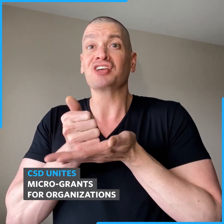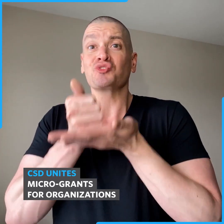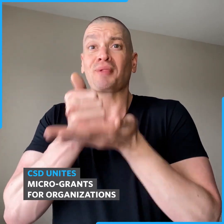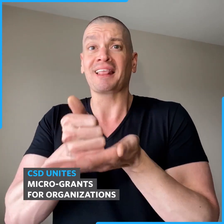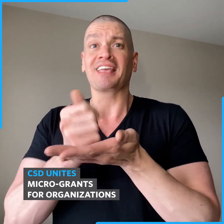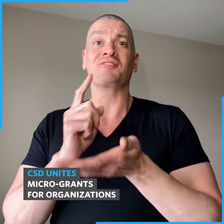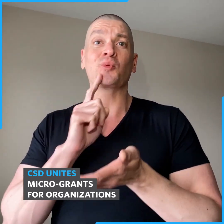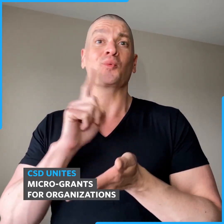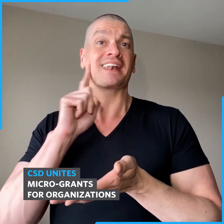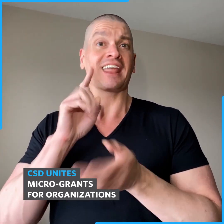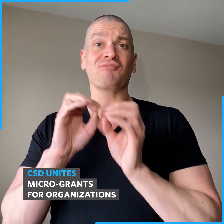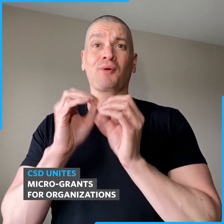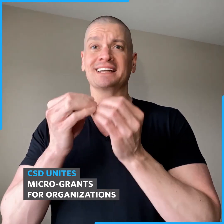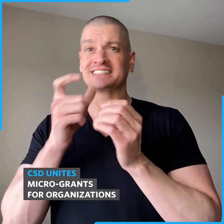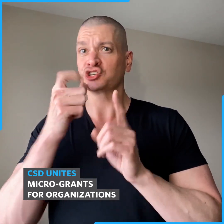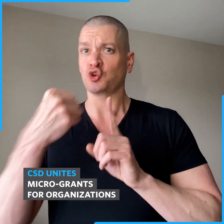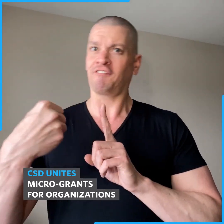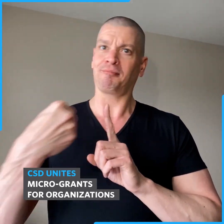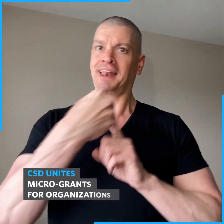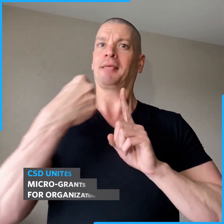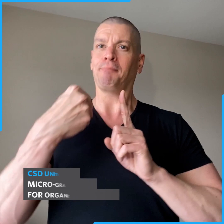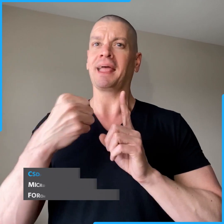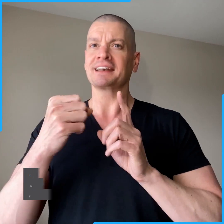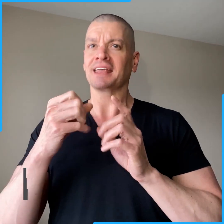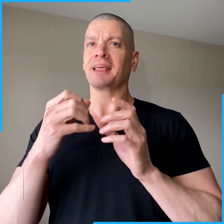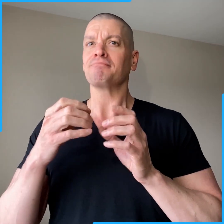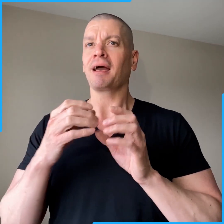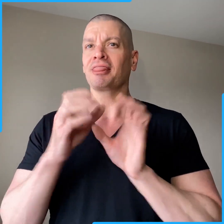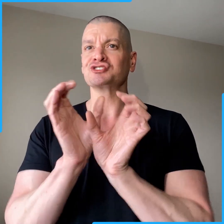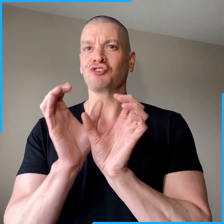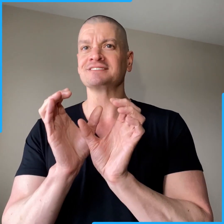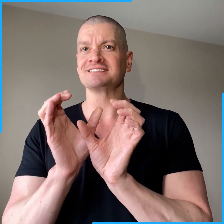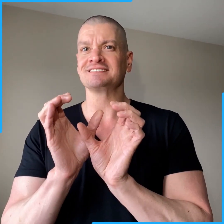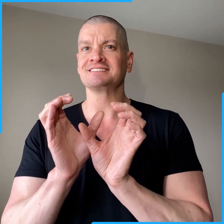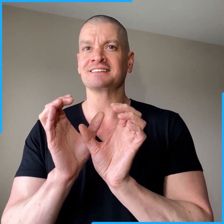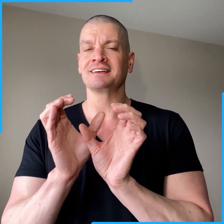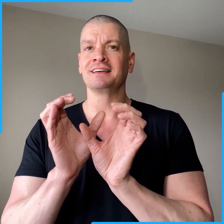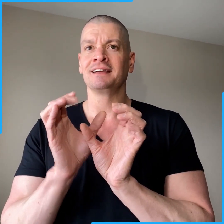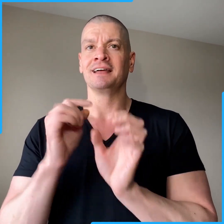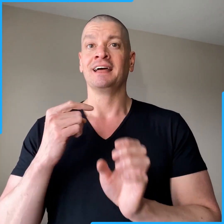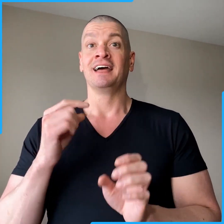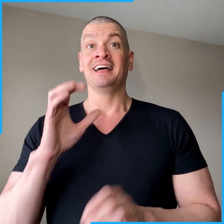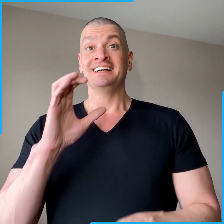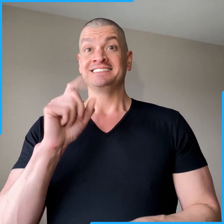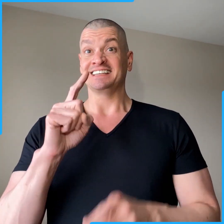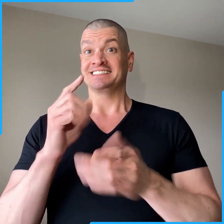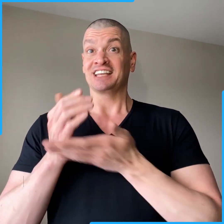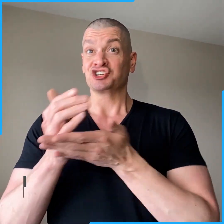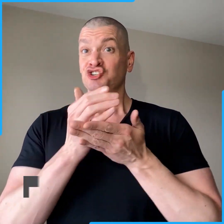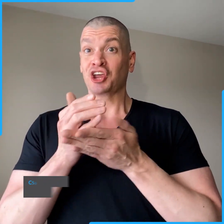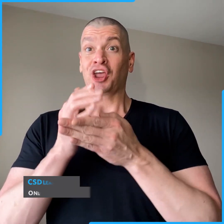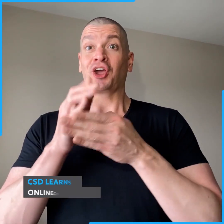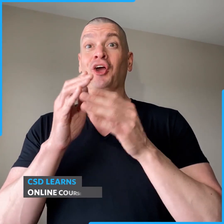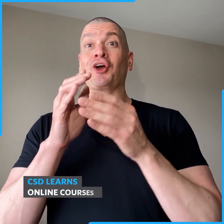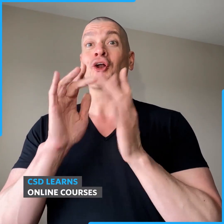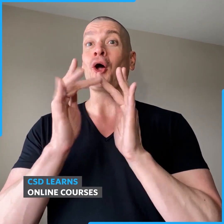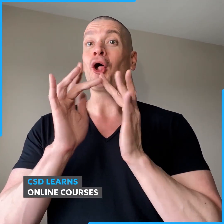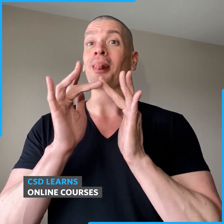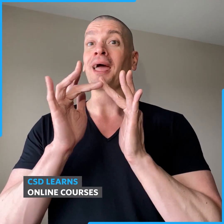to provide financial relief to deaf organizations who have been impacted by this crisis. CSD has shared online training and